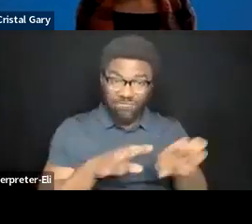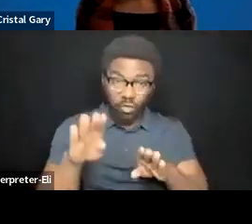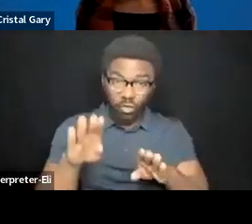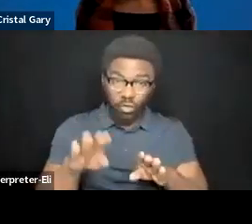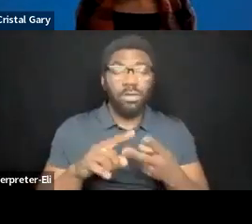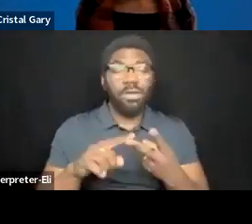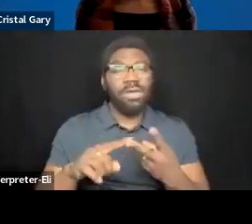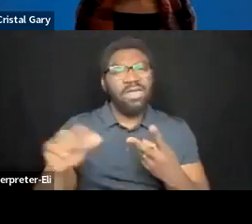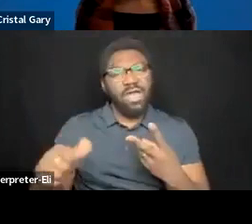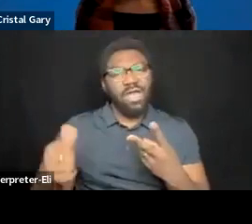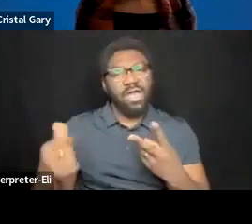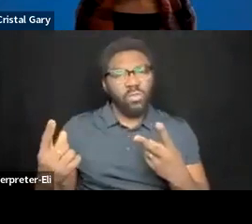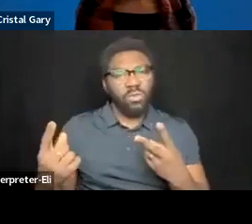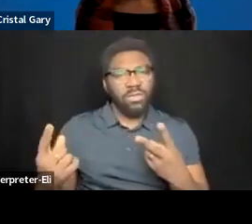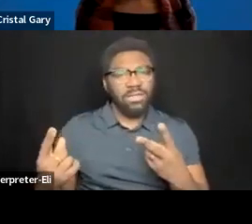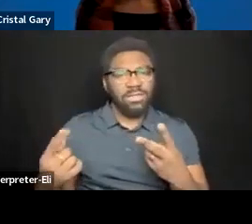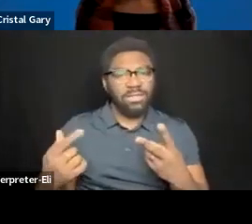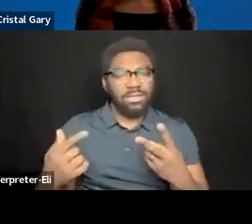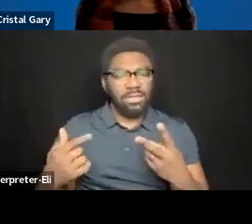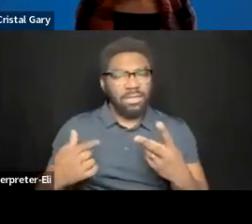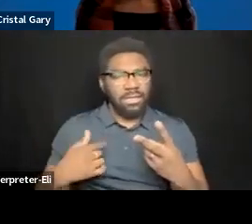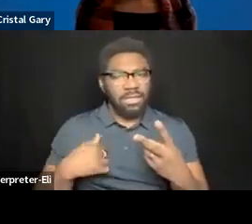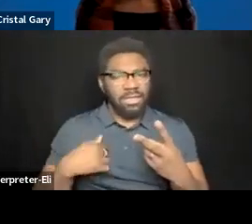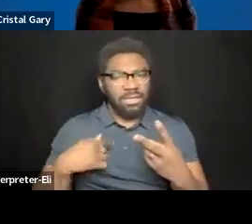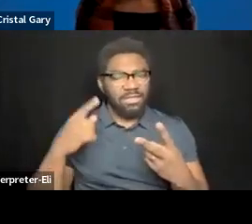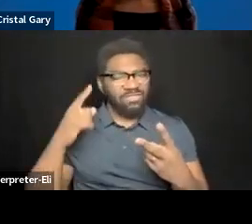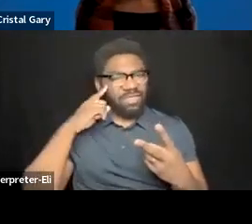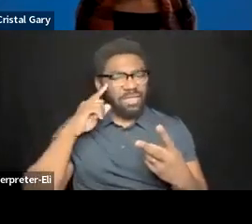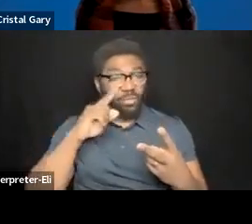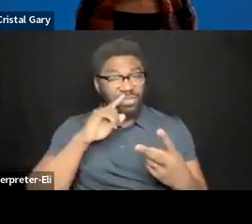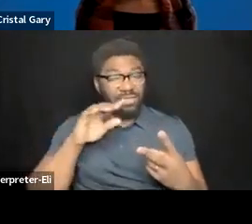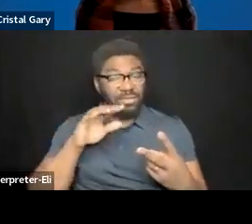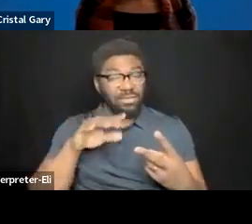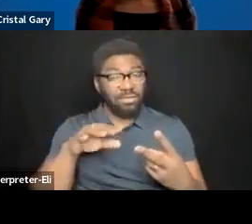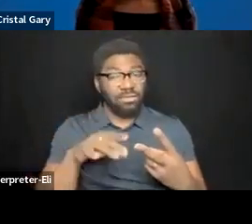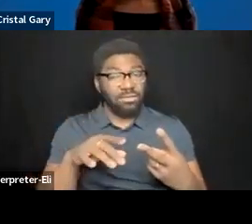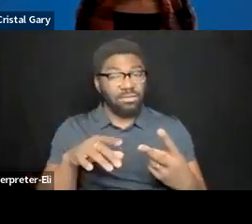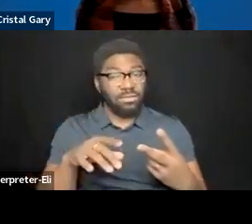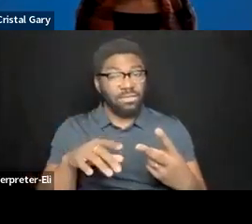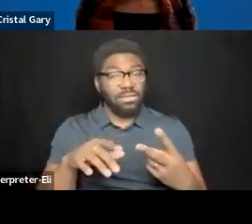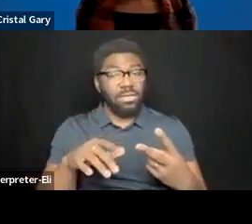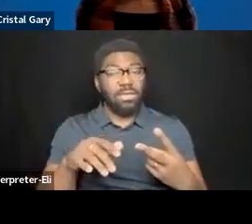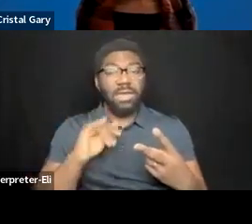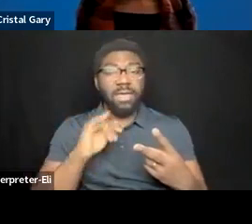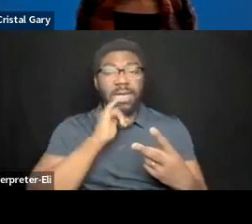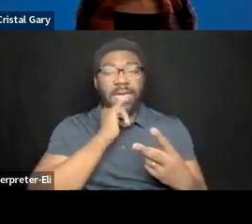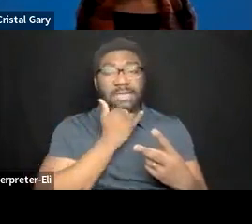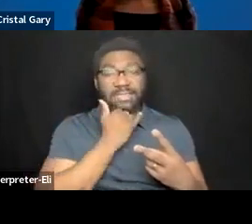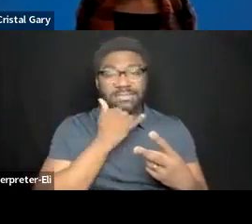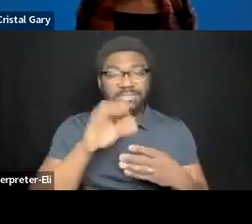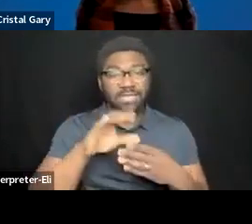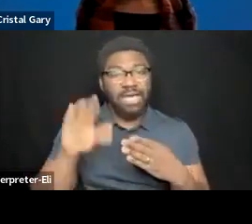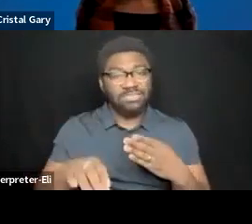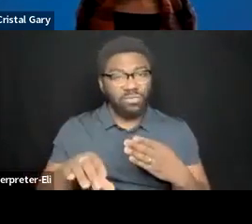and I really appreciate Lynn's insights and the discussion that followed, unintended consequences of the recommendations themselves.